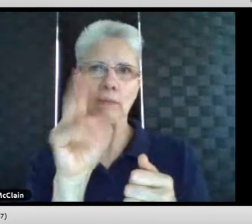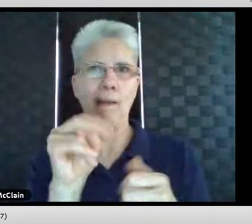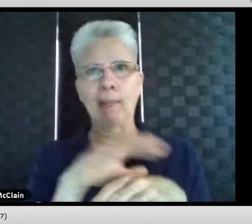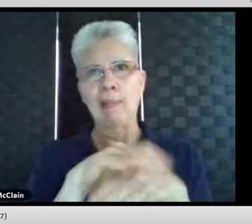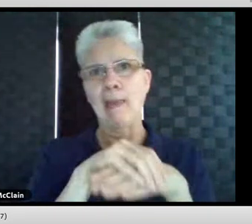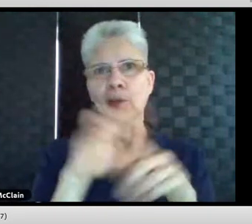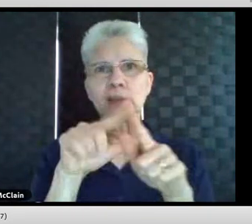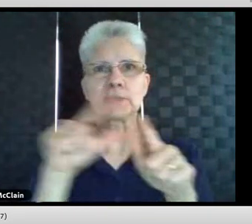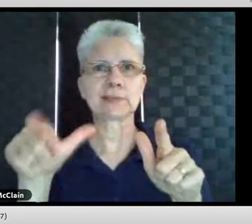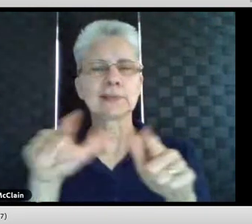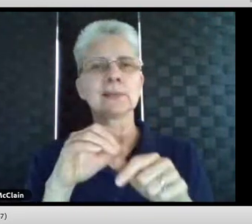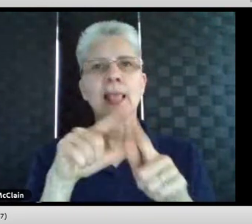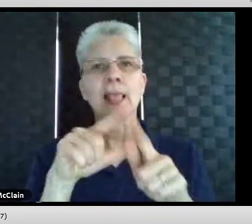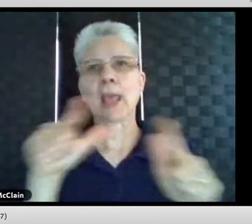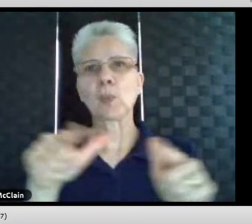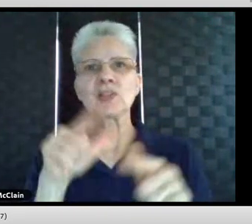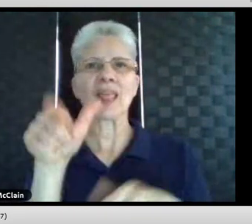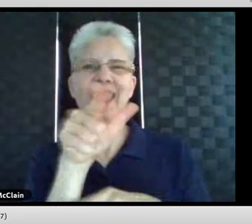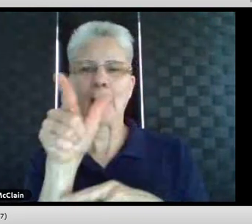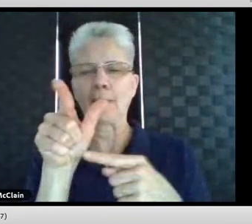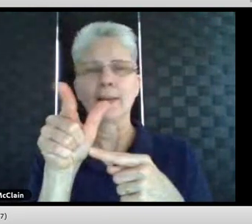so there's acronyms and jargon on top of the library jargon,